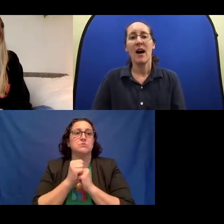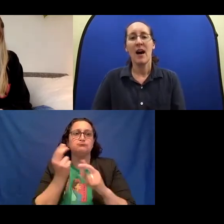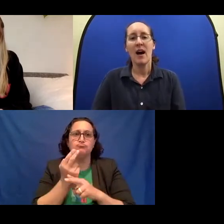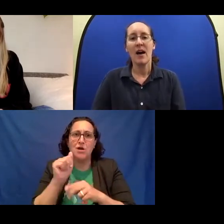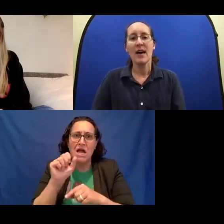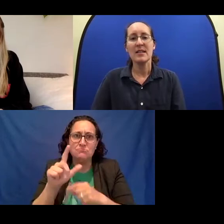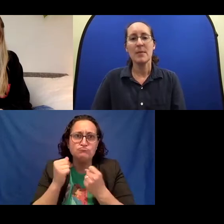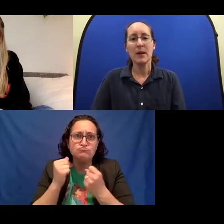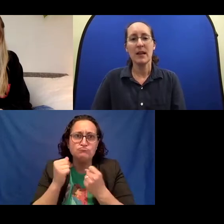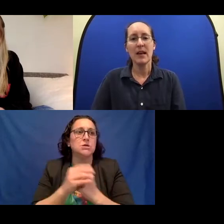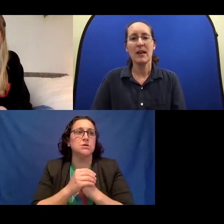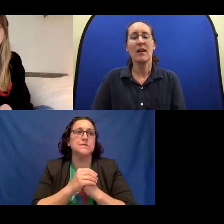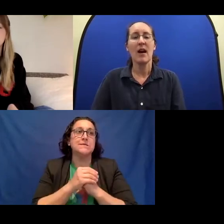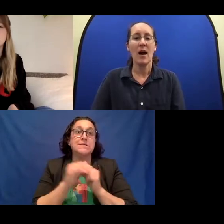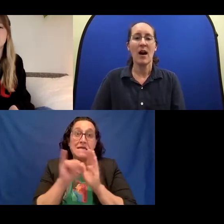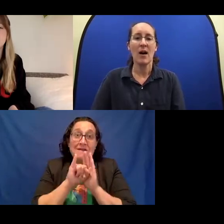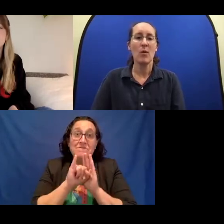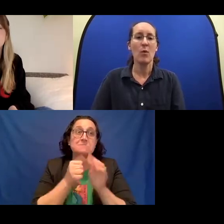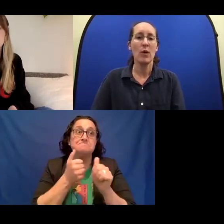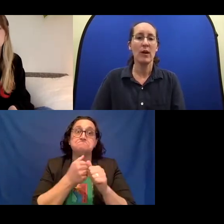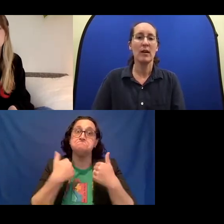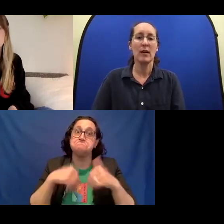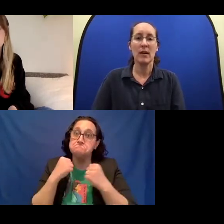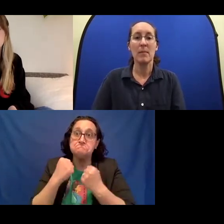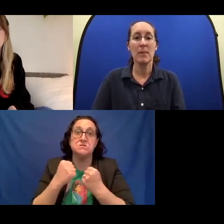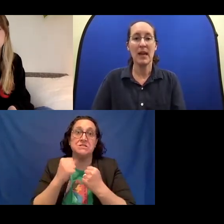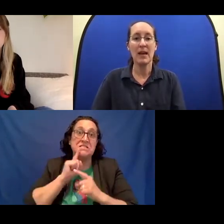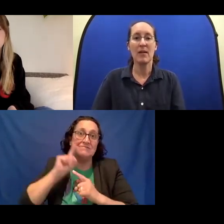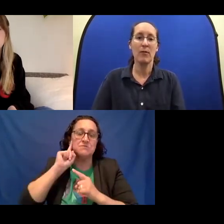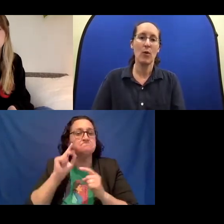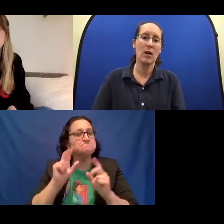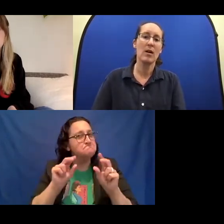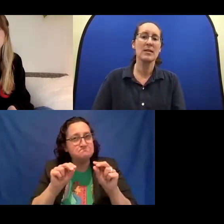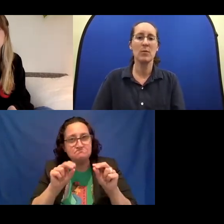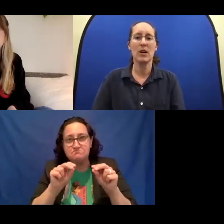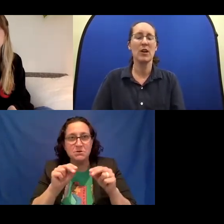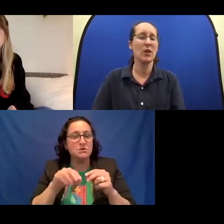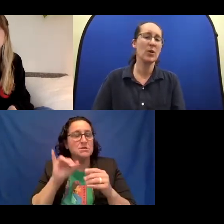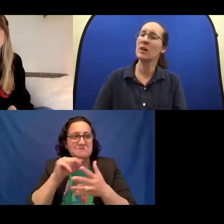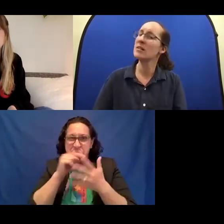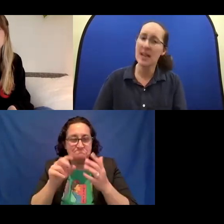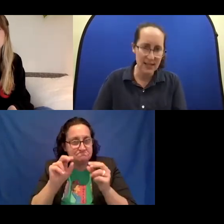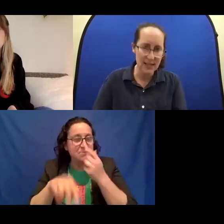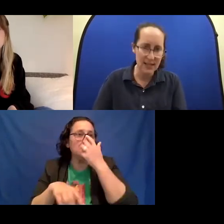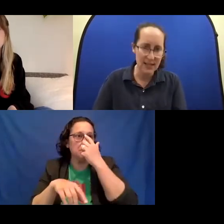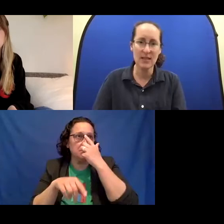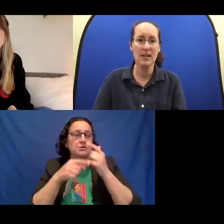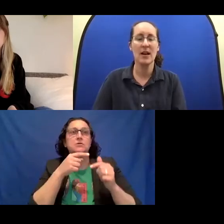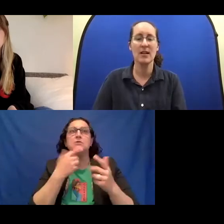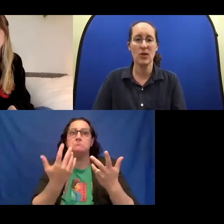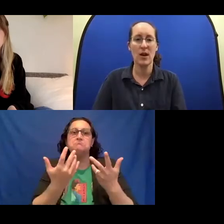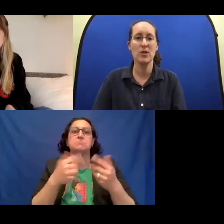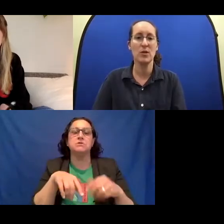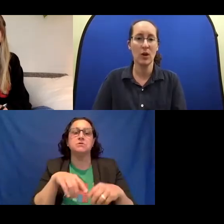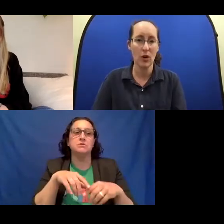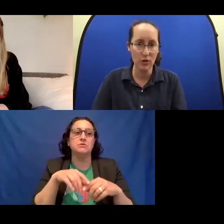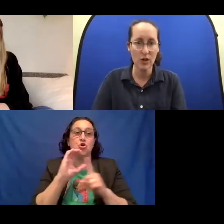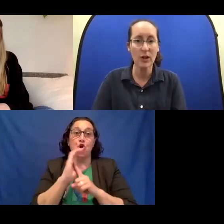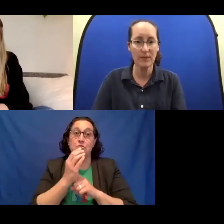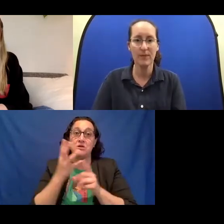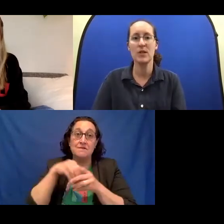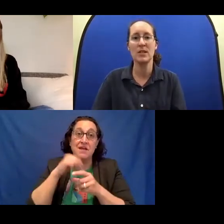that typically would be for someone who doesn't ascribe to the culture, to deaf culture,